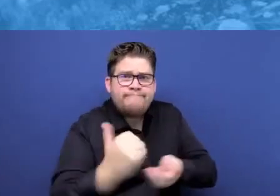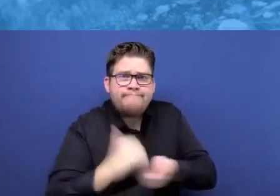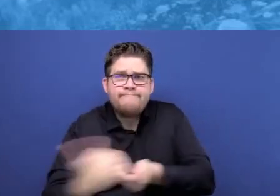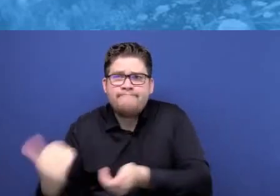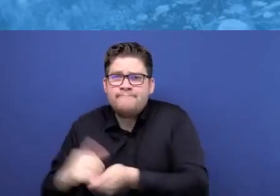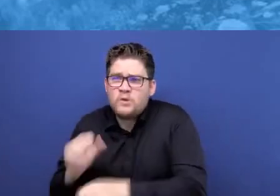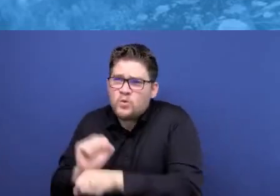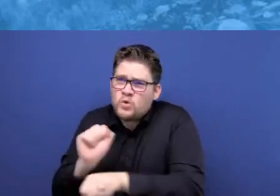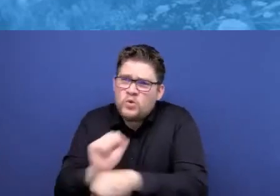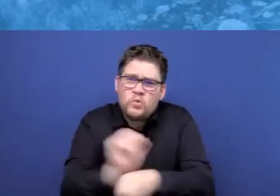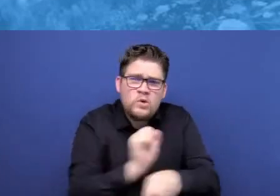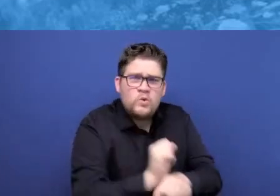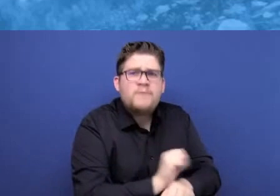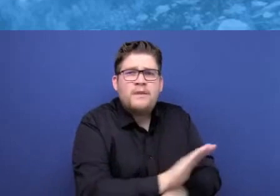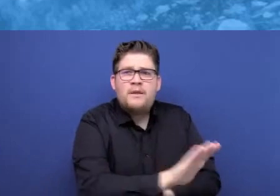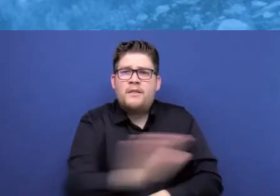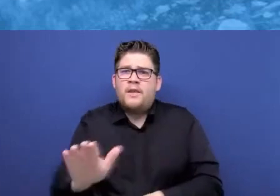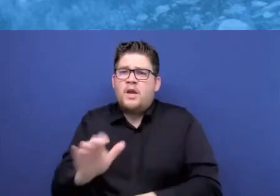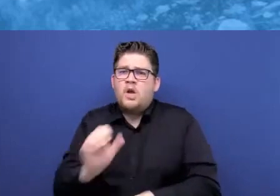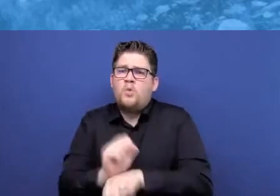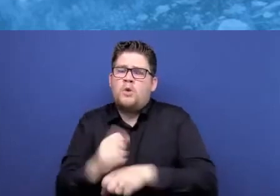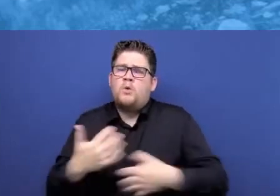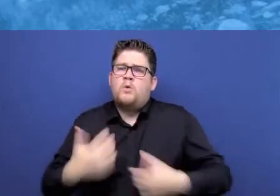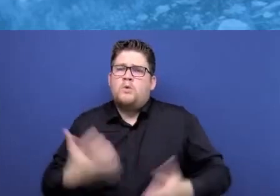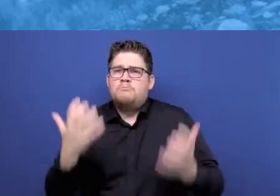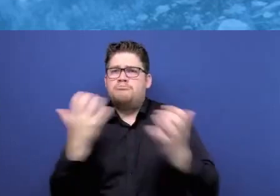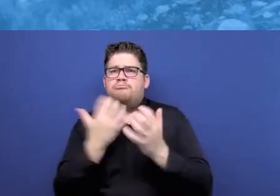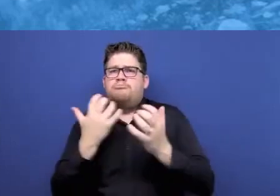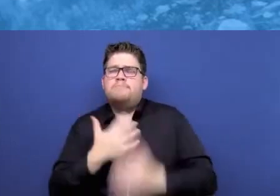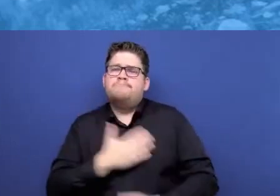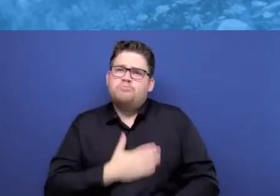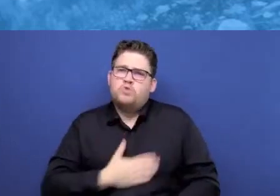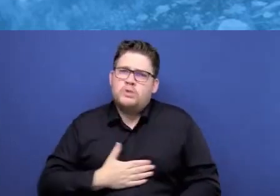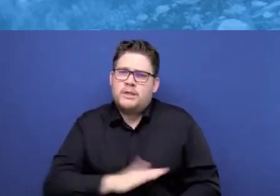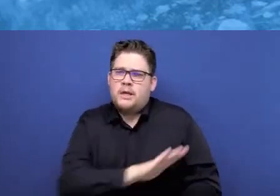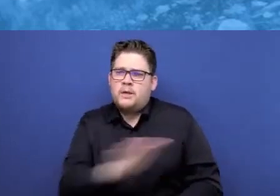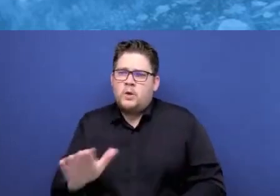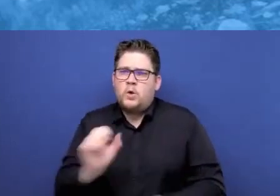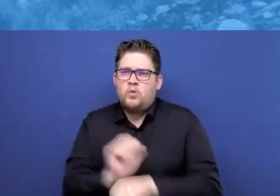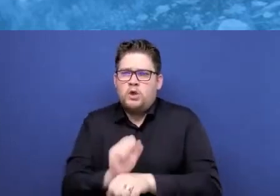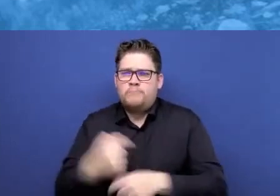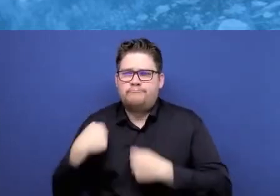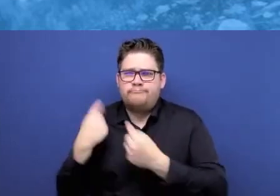leading to the success of the progress that we're making so